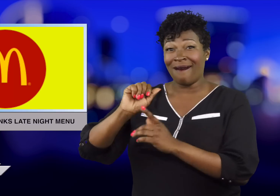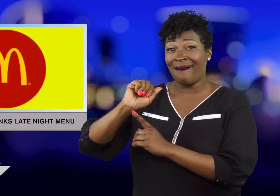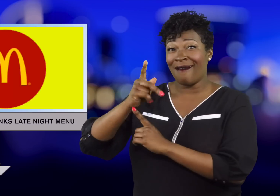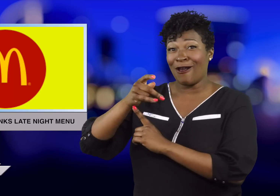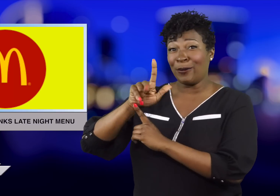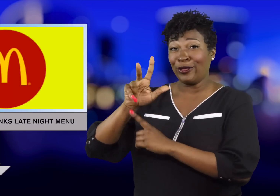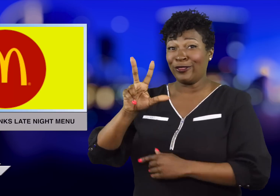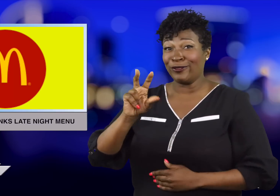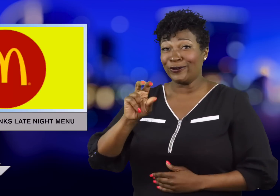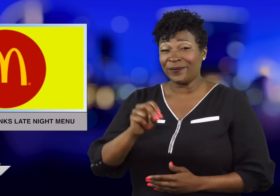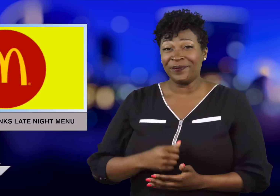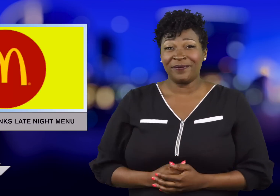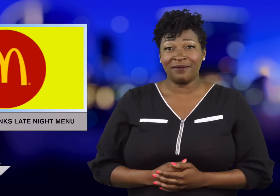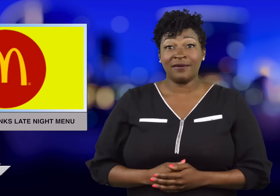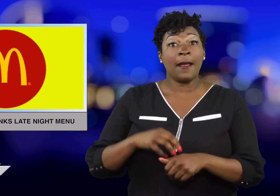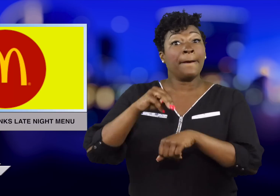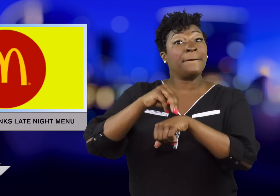and 5 AM.